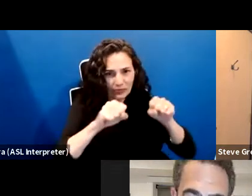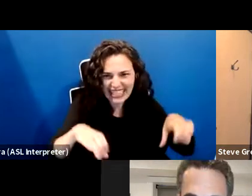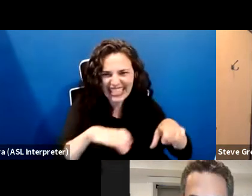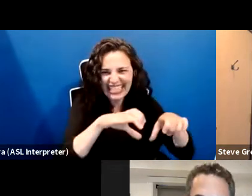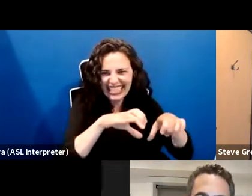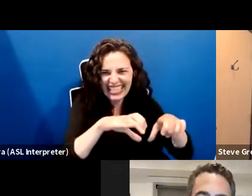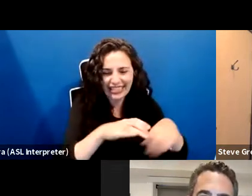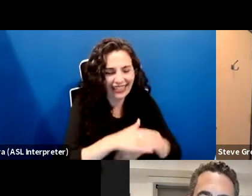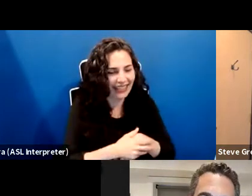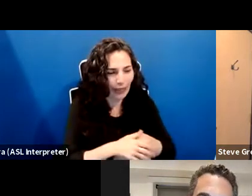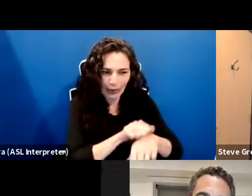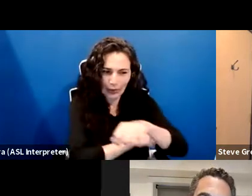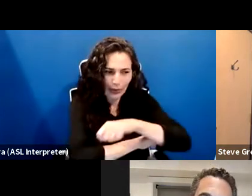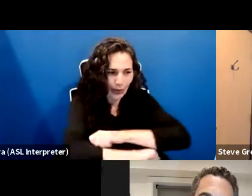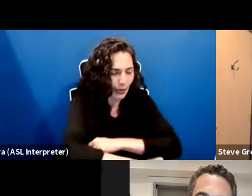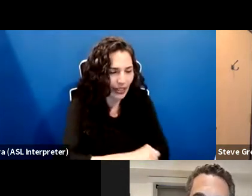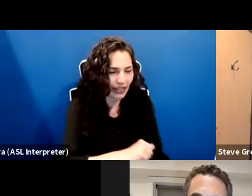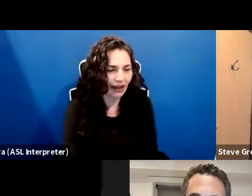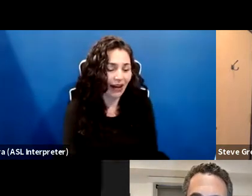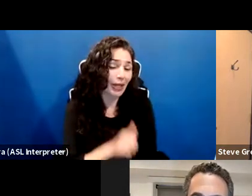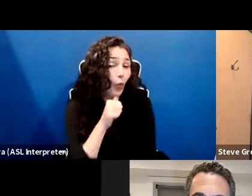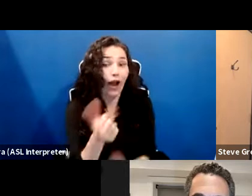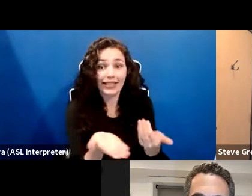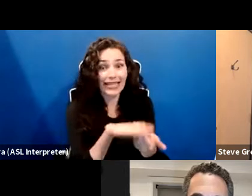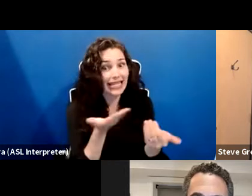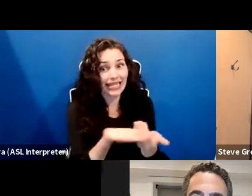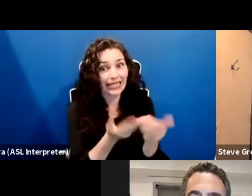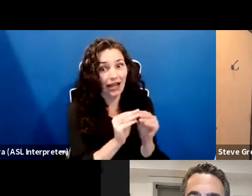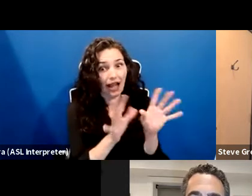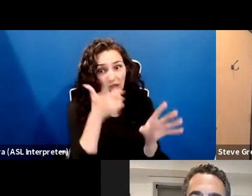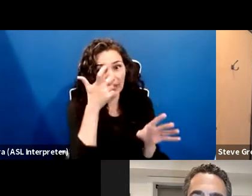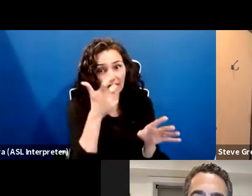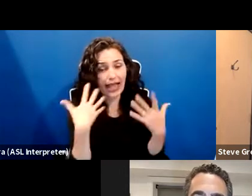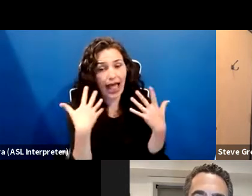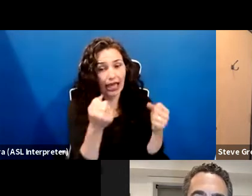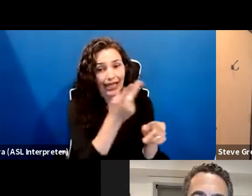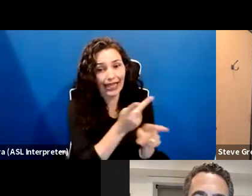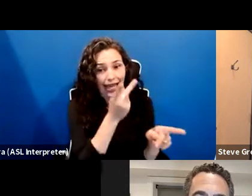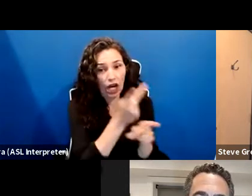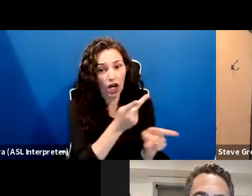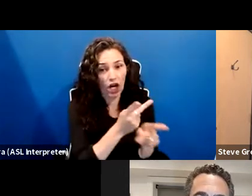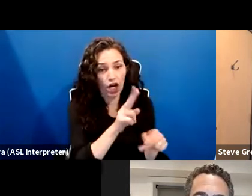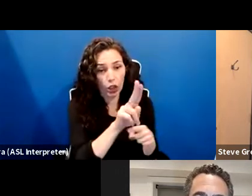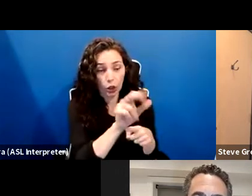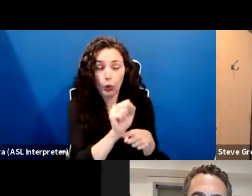It wasn't easy obviously. A healthcare in the States is particularly complicated and patient,